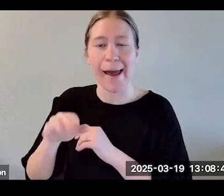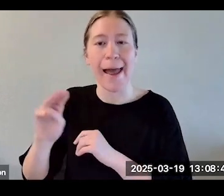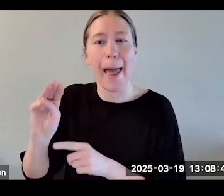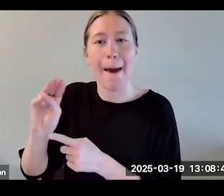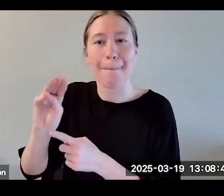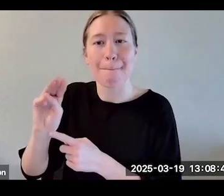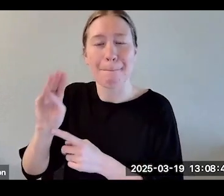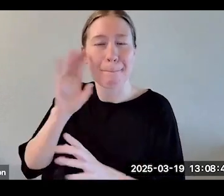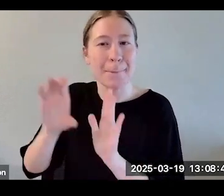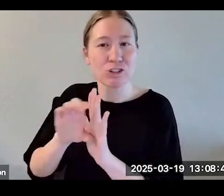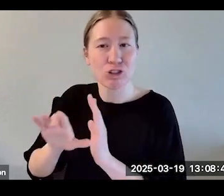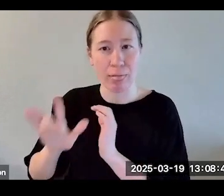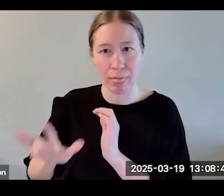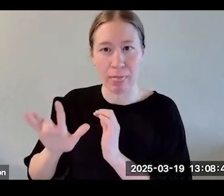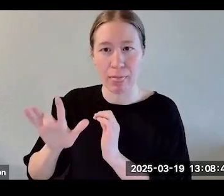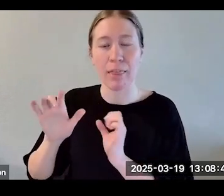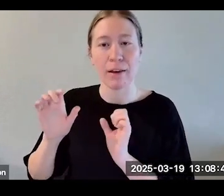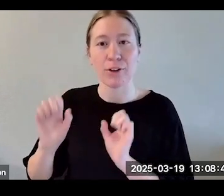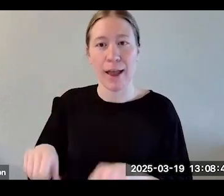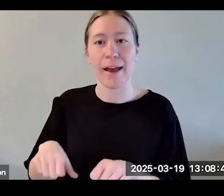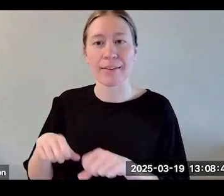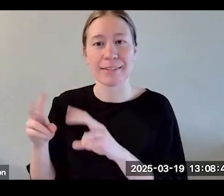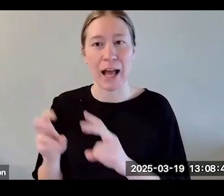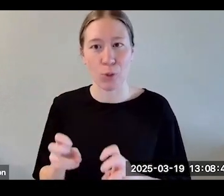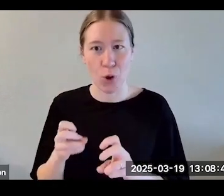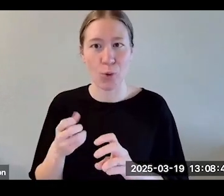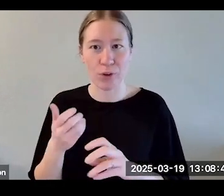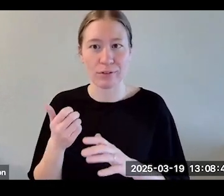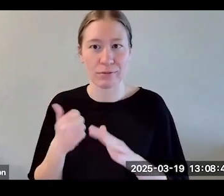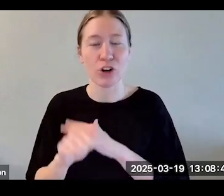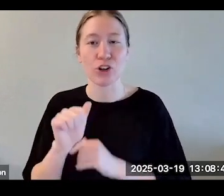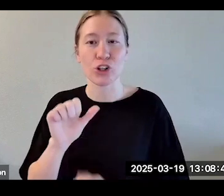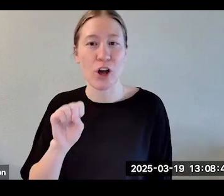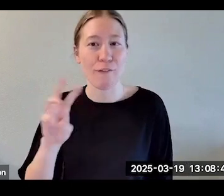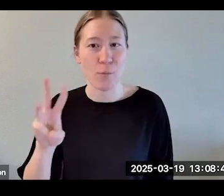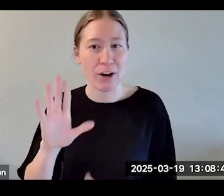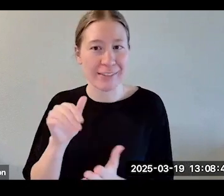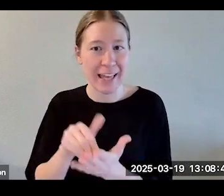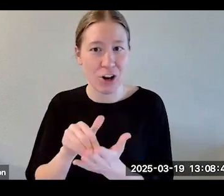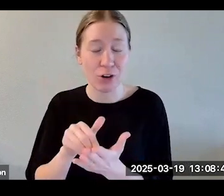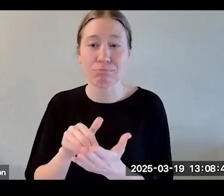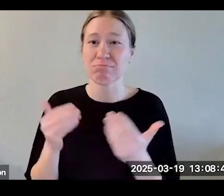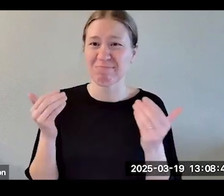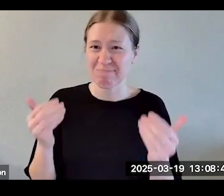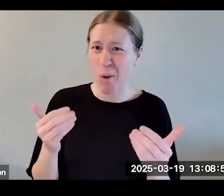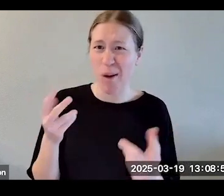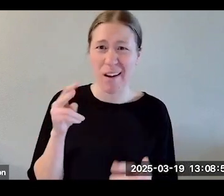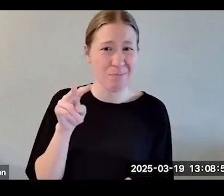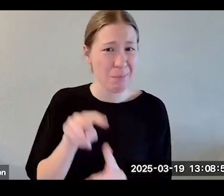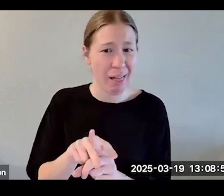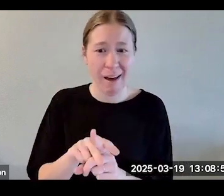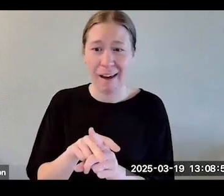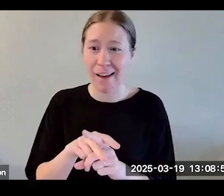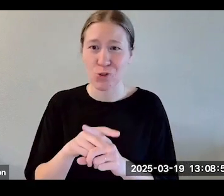from the Software Center, and you can use this tool to measure color contrast. So I do wanna show you a little bit about what this looks like.